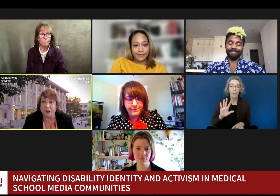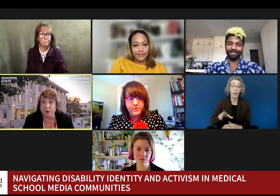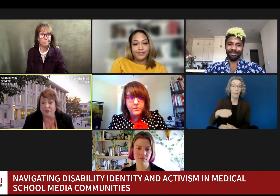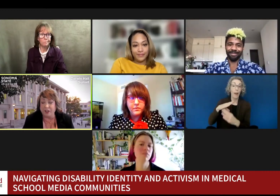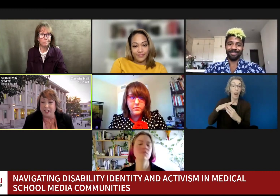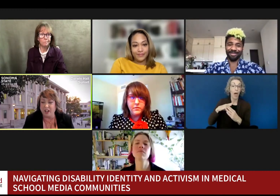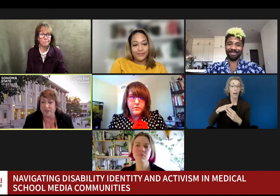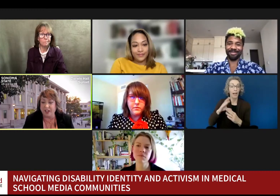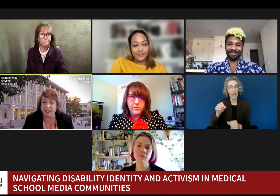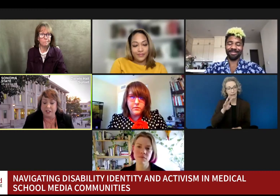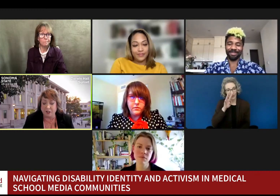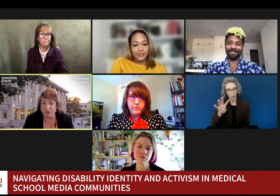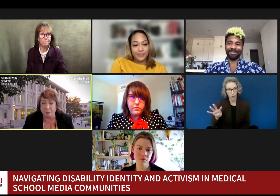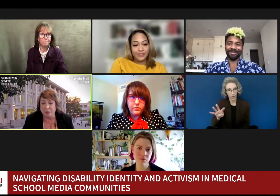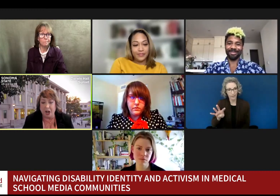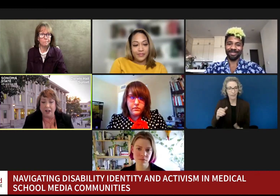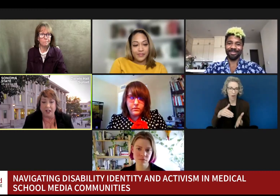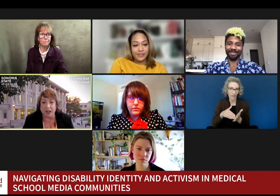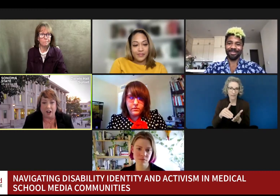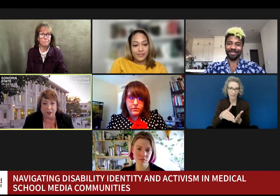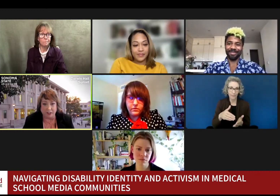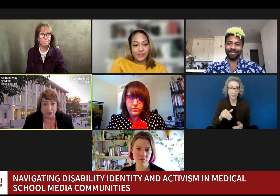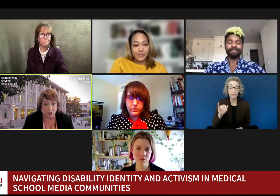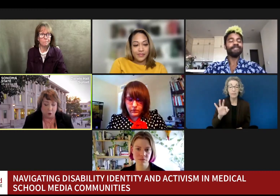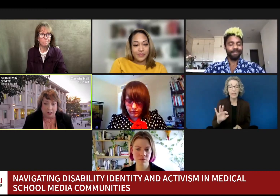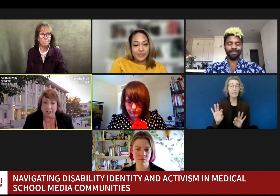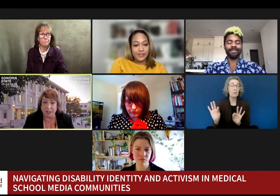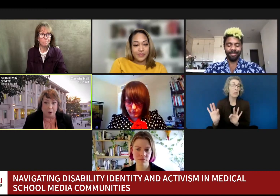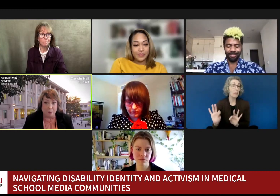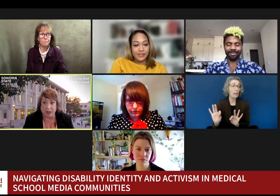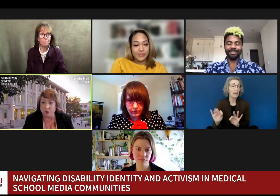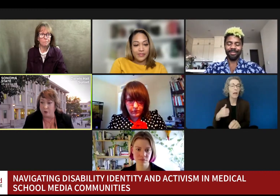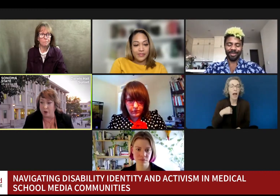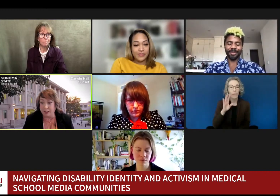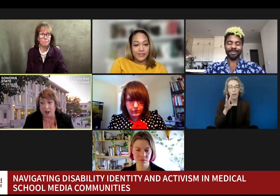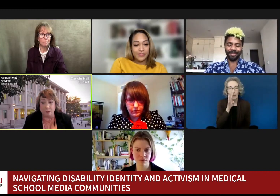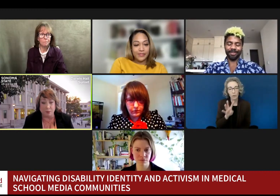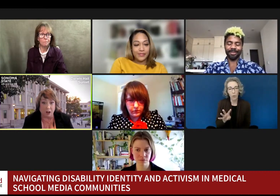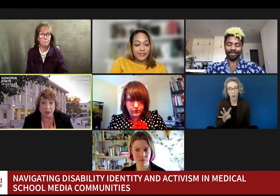If it's benign enough I'll ignore it, but otherwise I block and